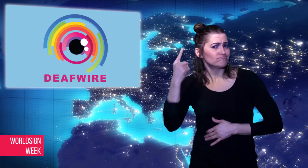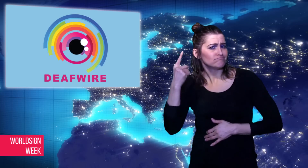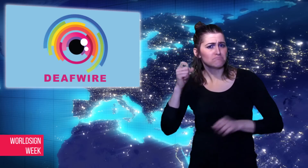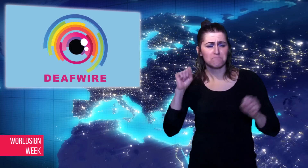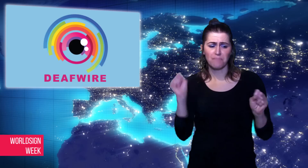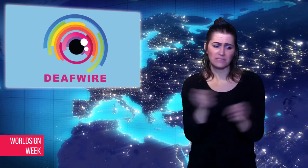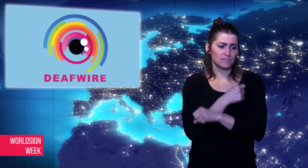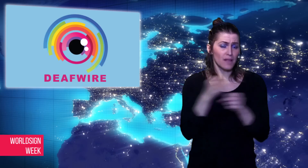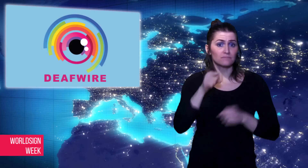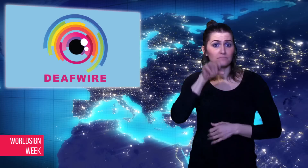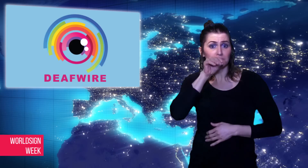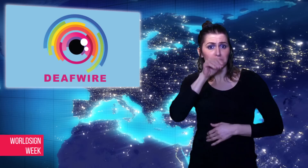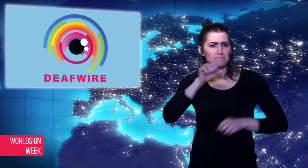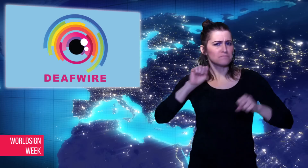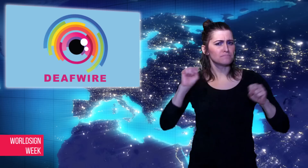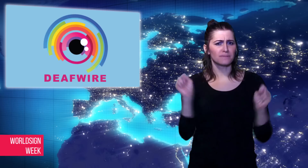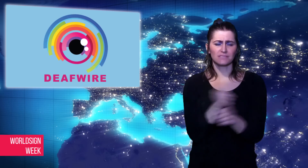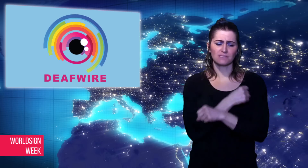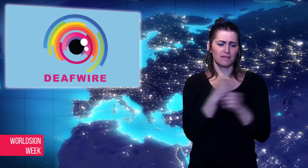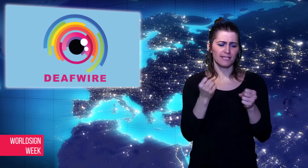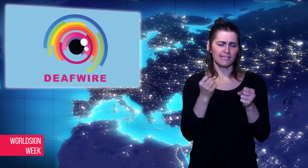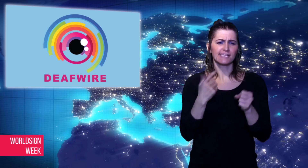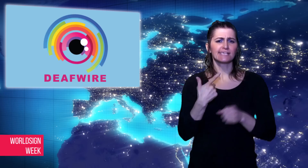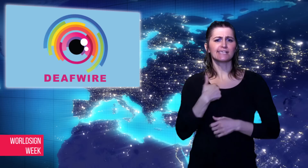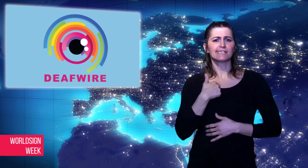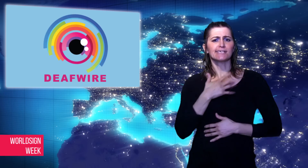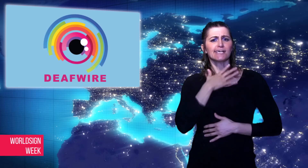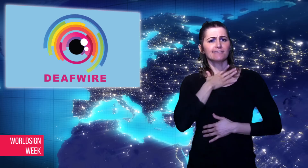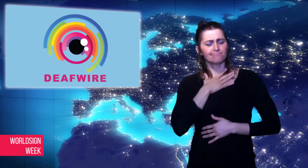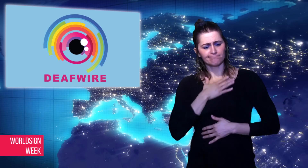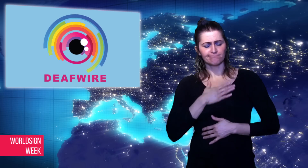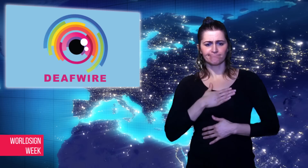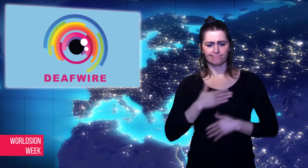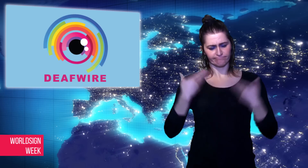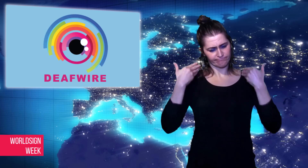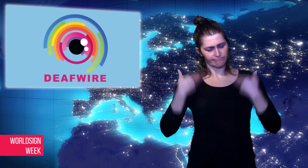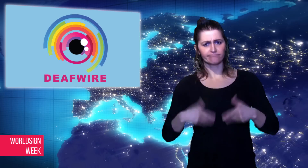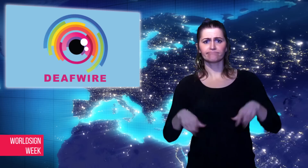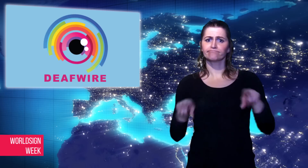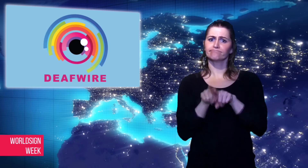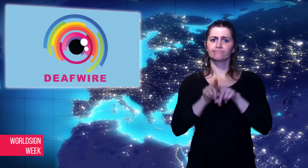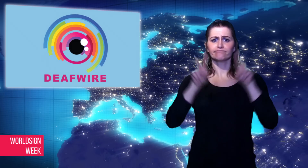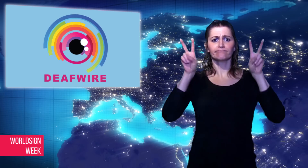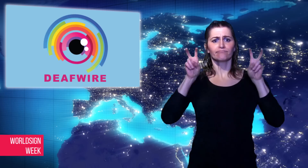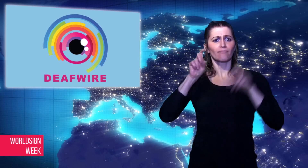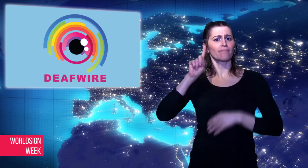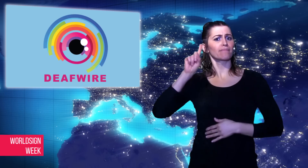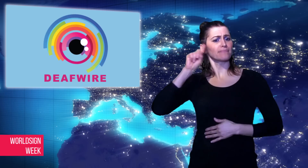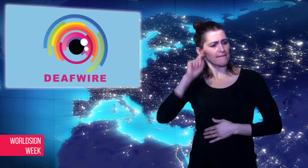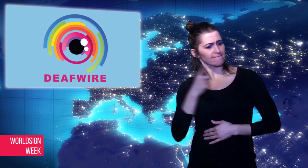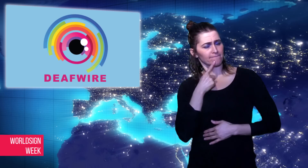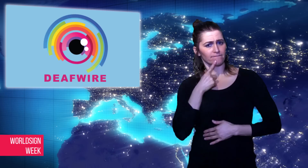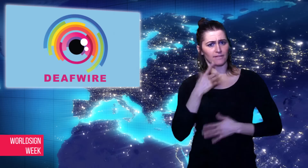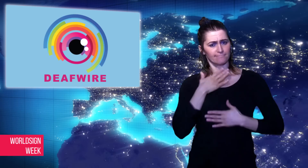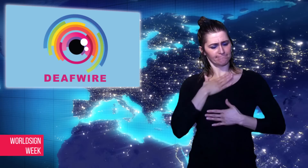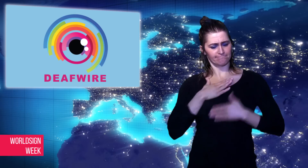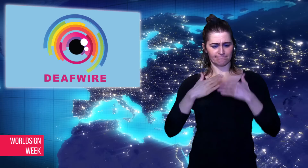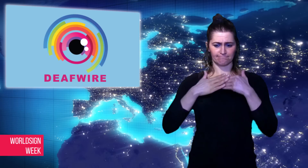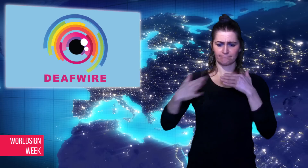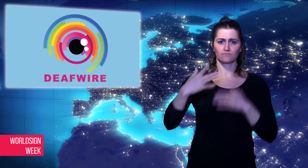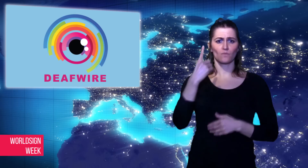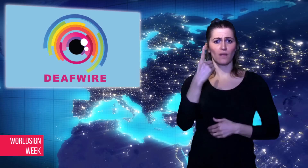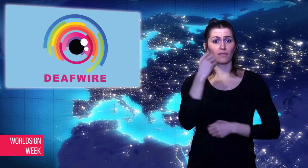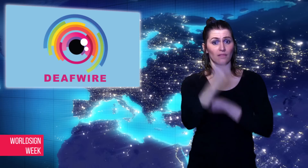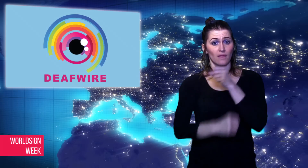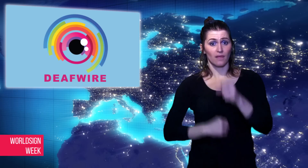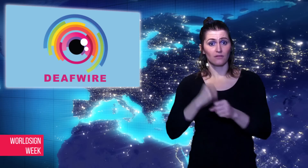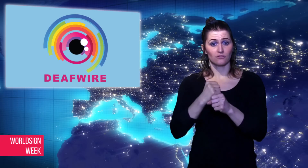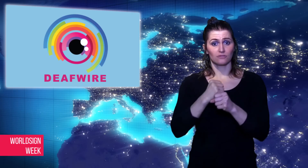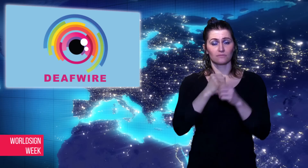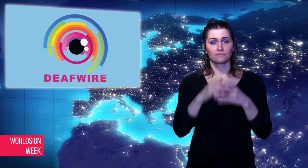going to put out no music this year." He